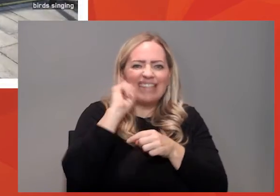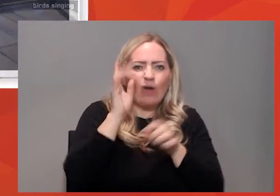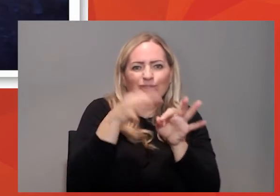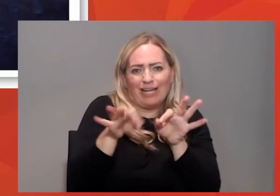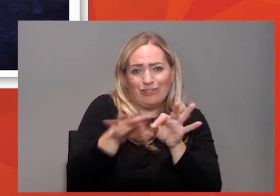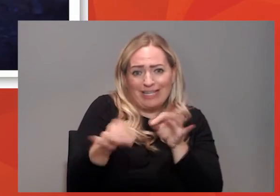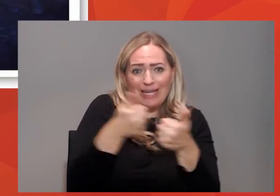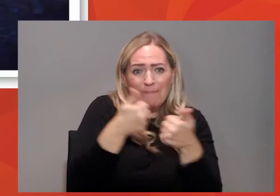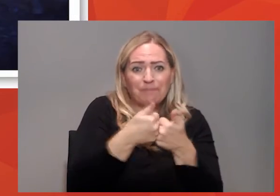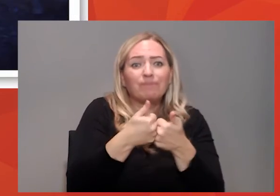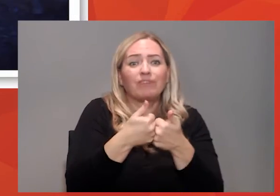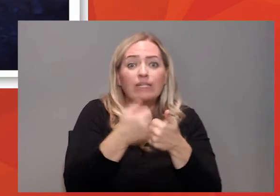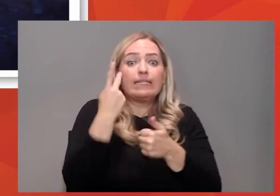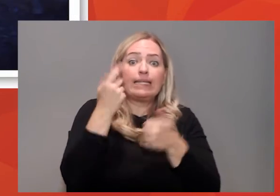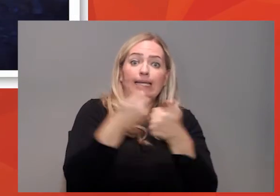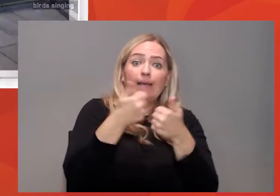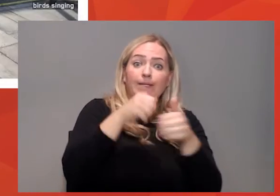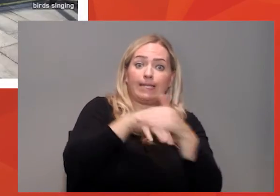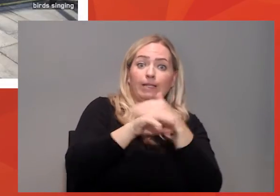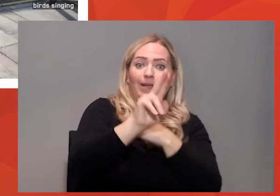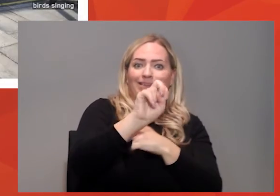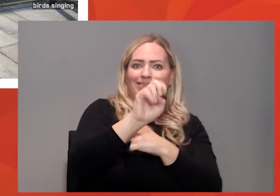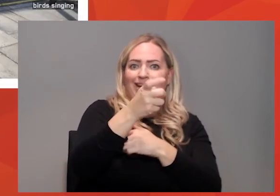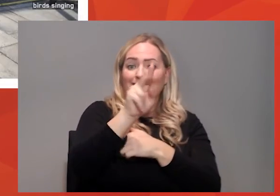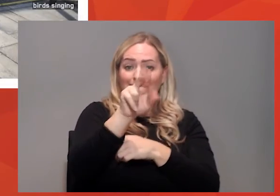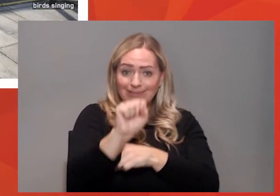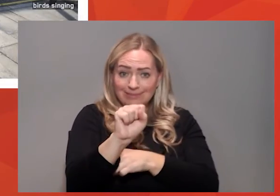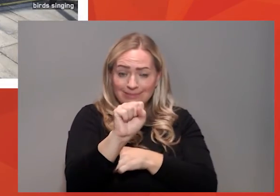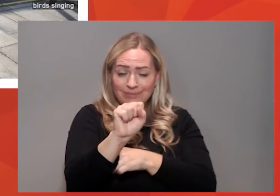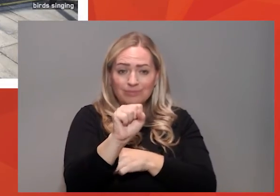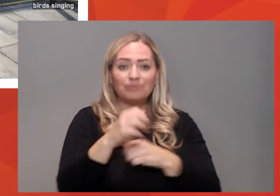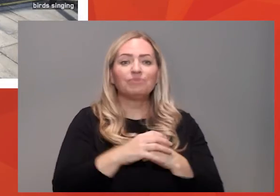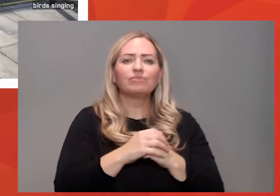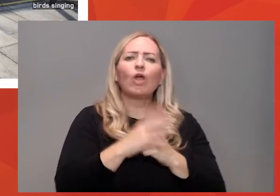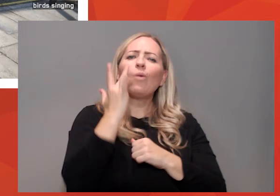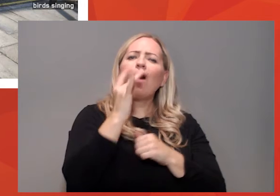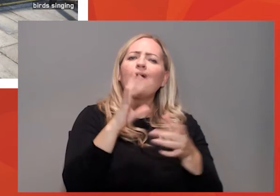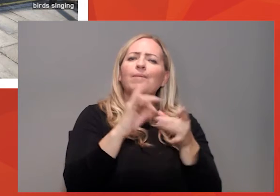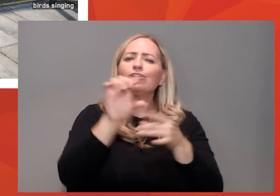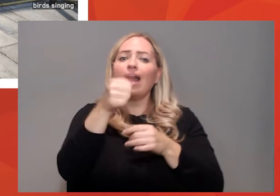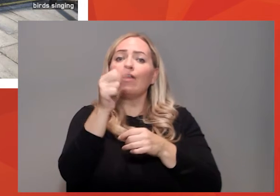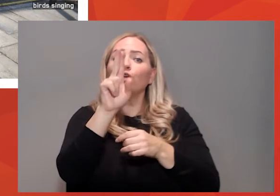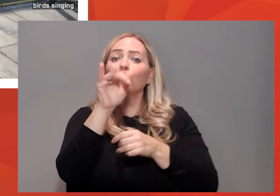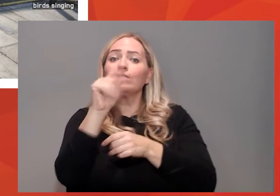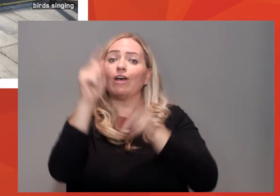As we can see by "Game Accessibility Nexus". Why I mentioned other Ubisoft titles?